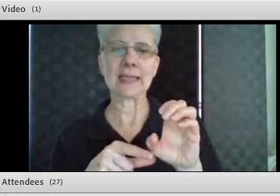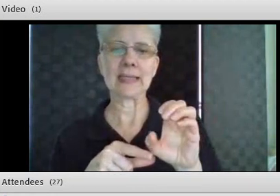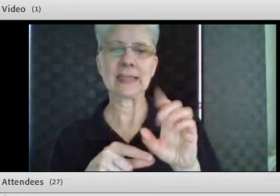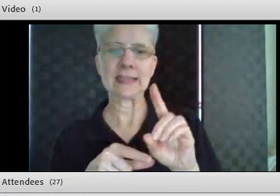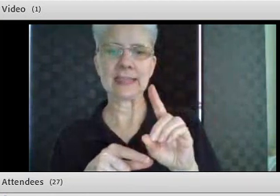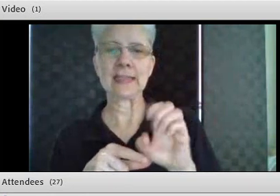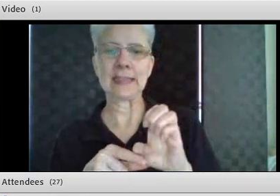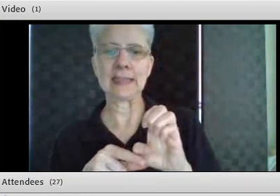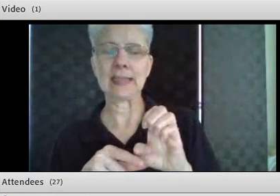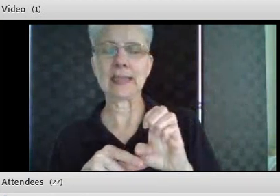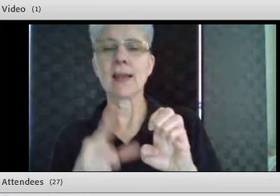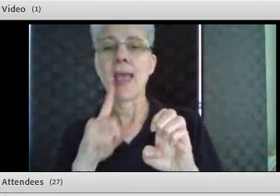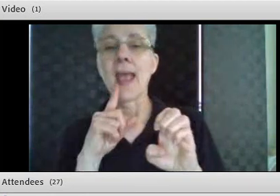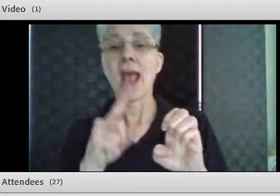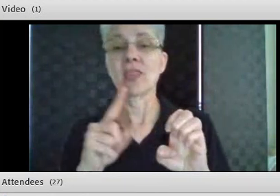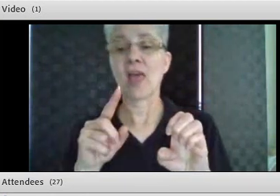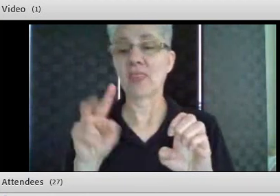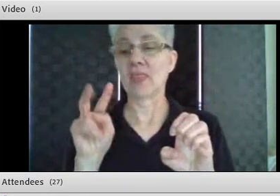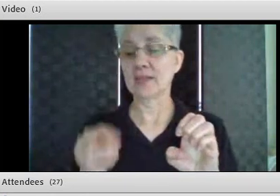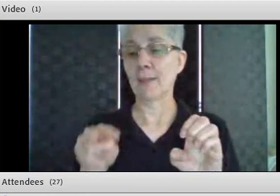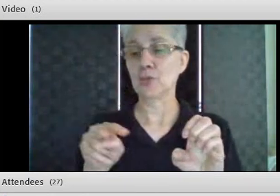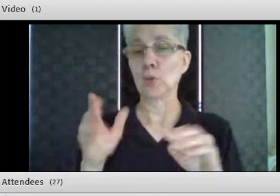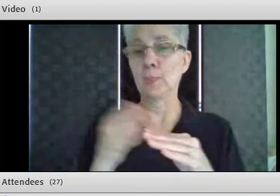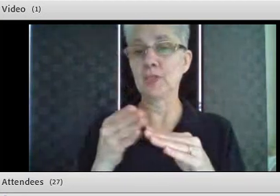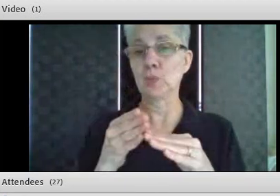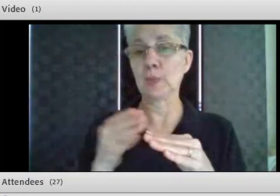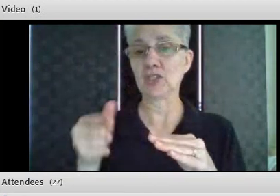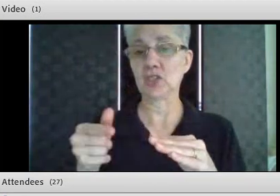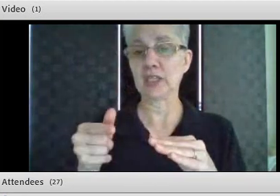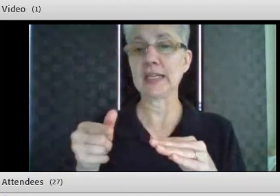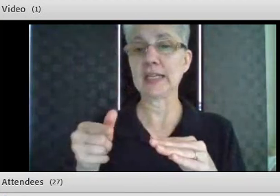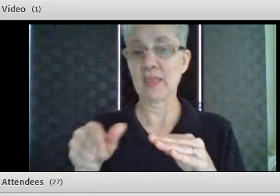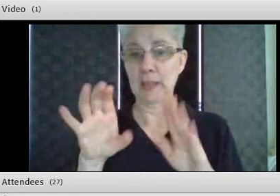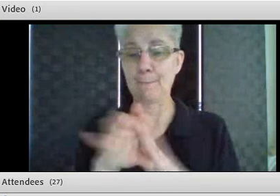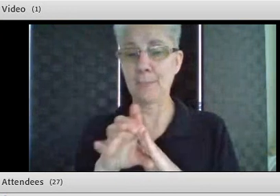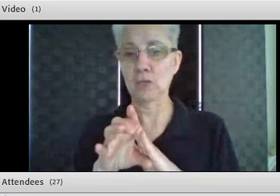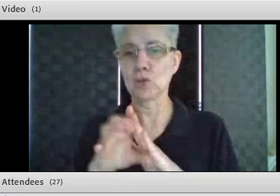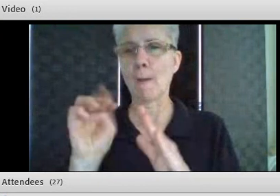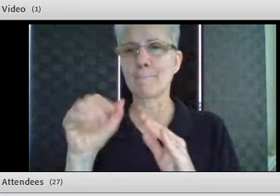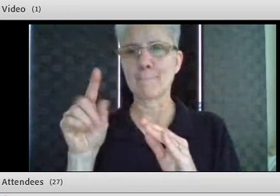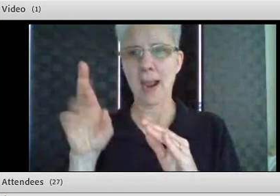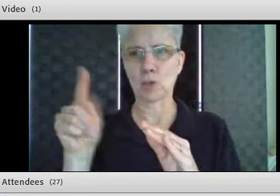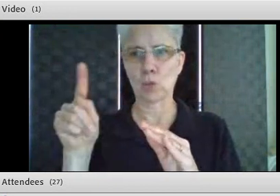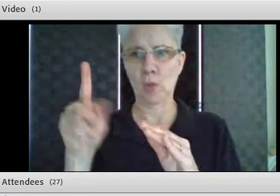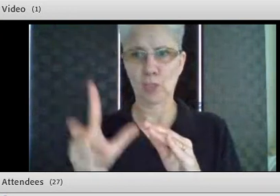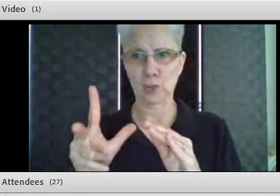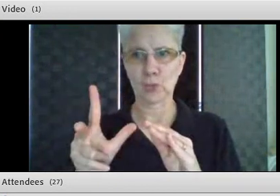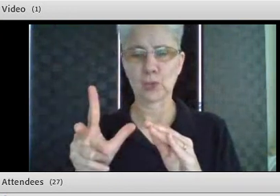a major triad, is a major third so C, D, E, and then --